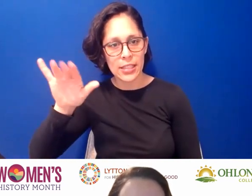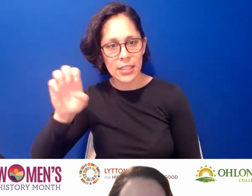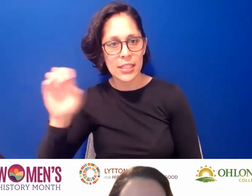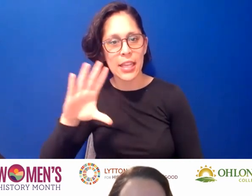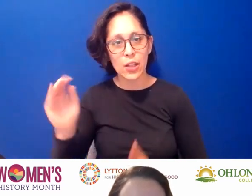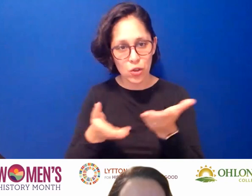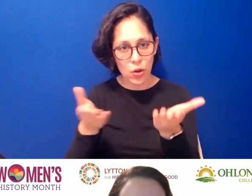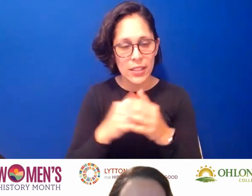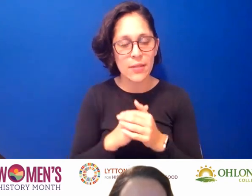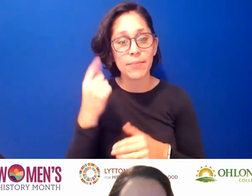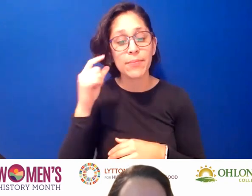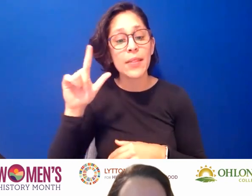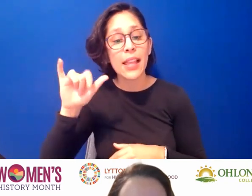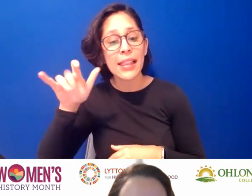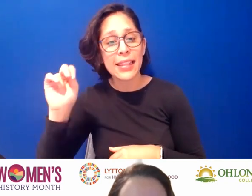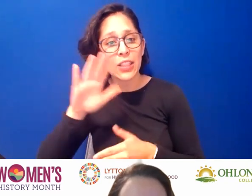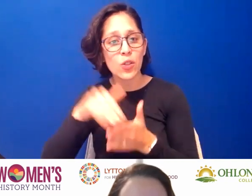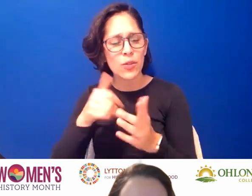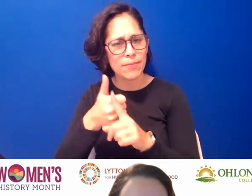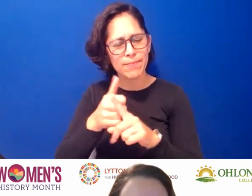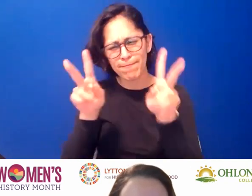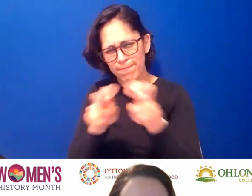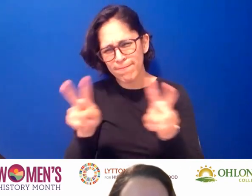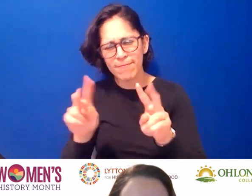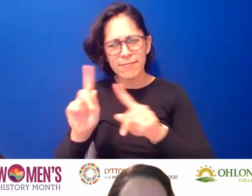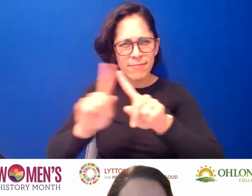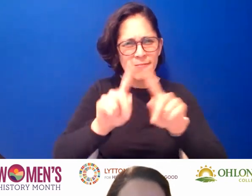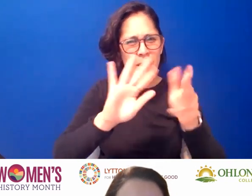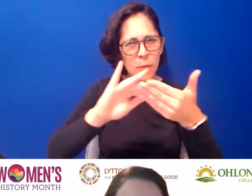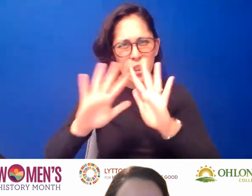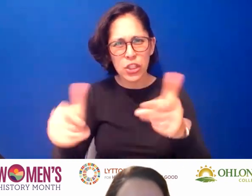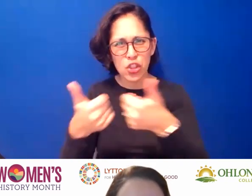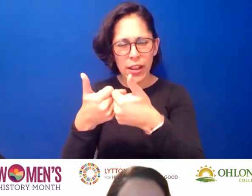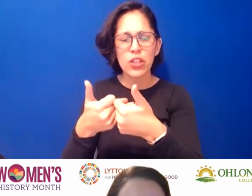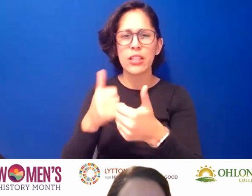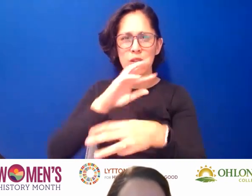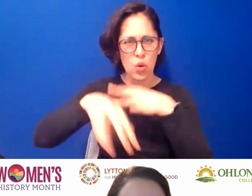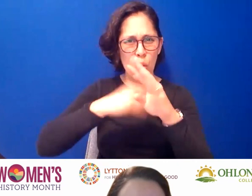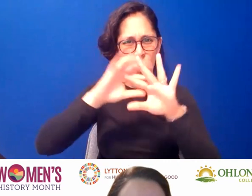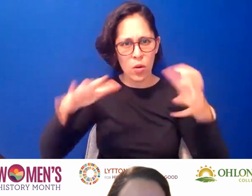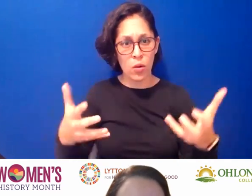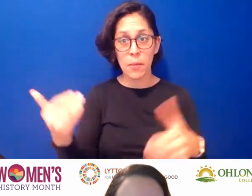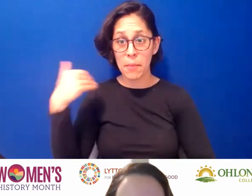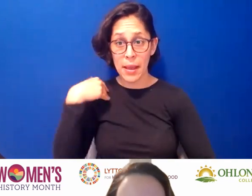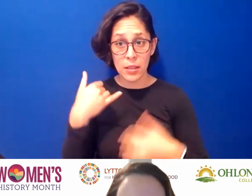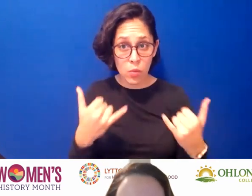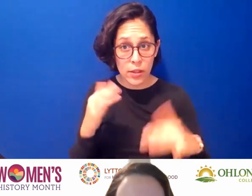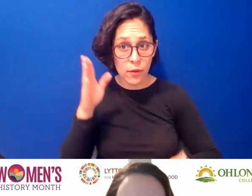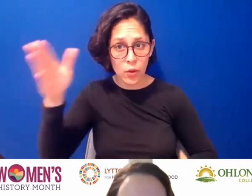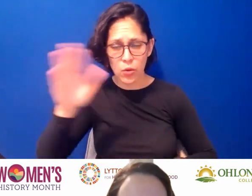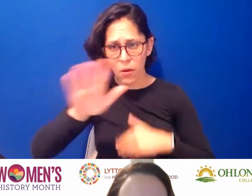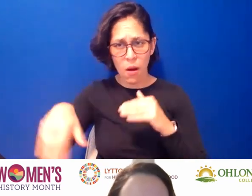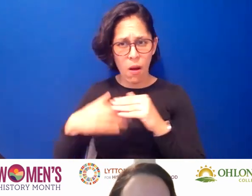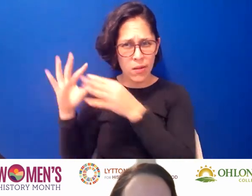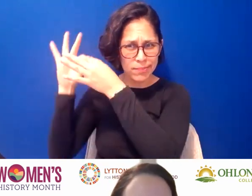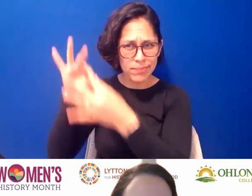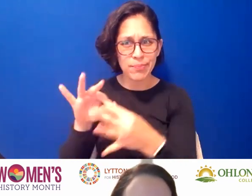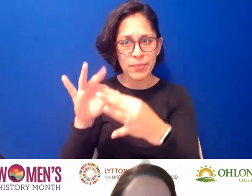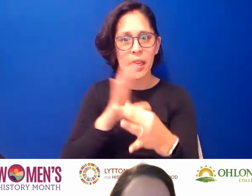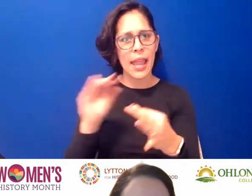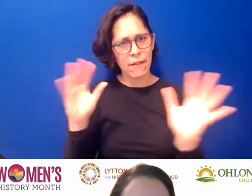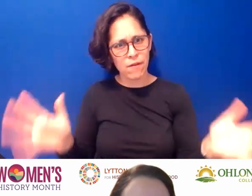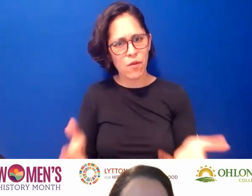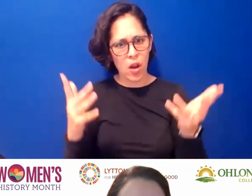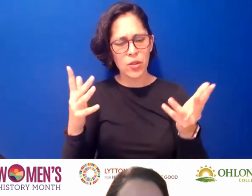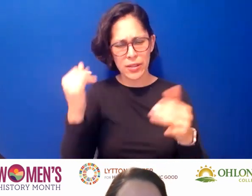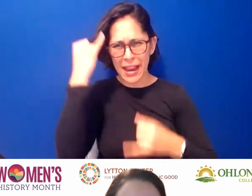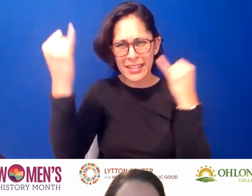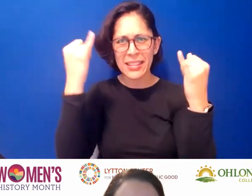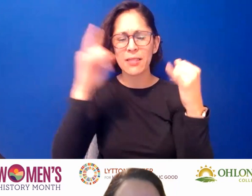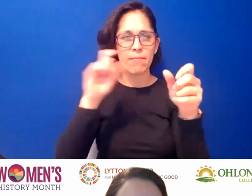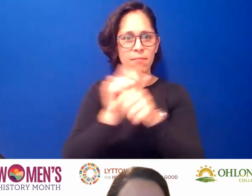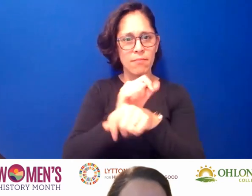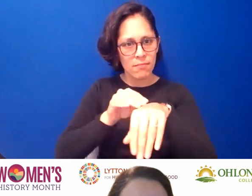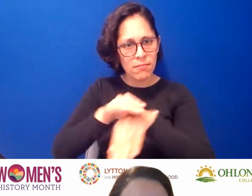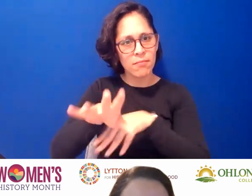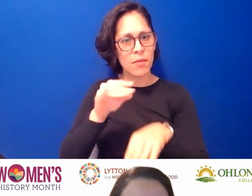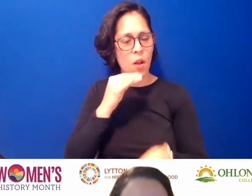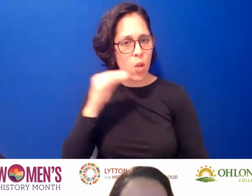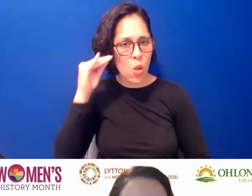Kyle Livie (he/him/his): The Lytton Center explores challenges facing our community and the world--past, present, and future--and fosters big ideas that will inspire and transform Ohlone and the larger community for the better.